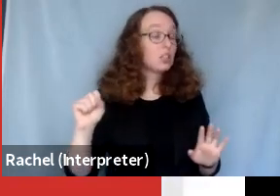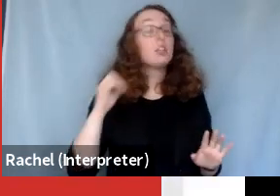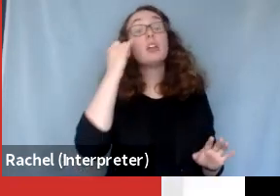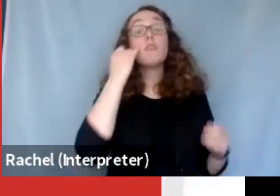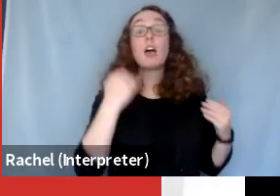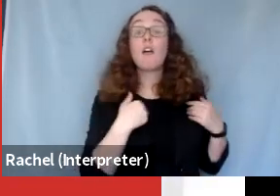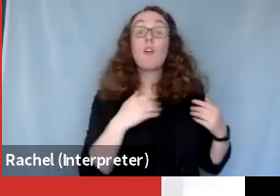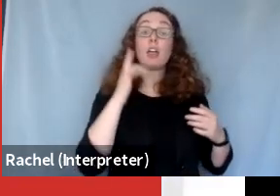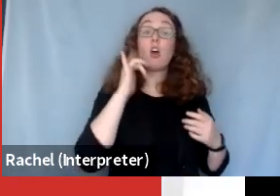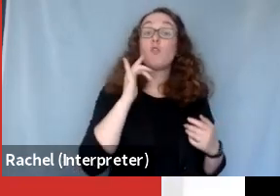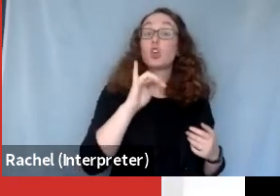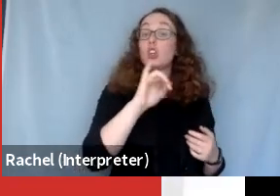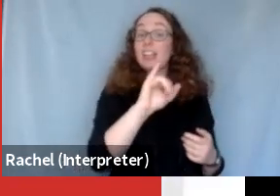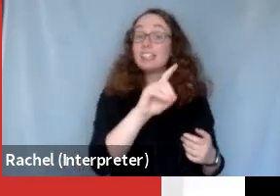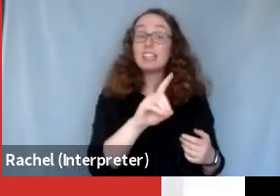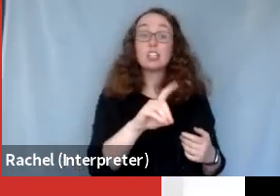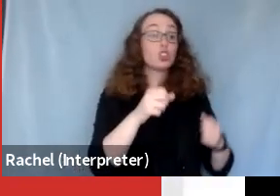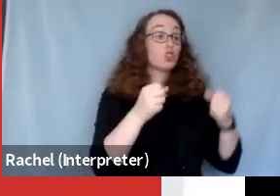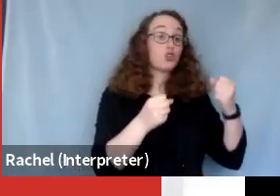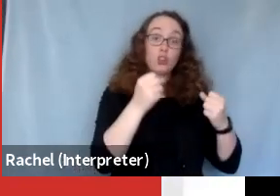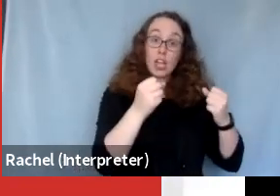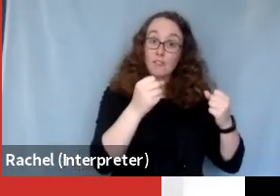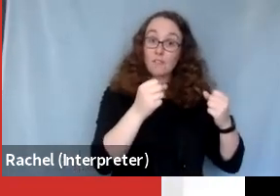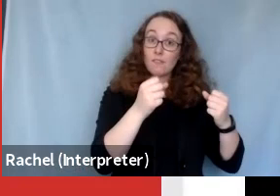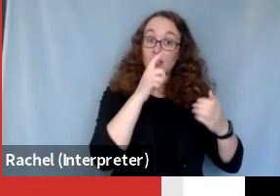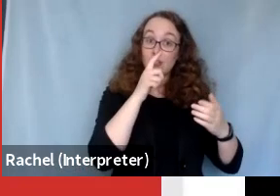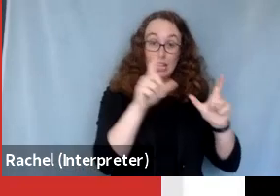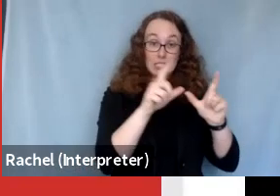driver's license we can use that as well.